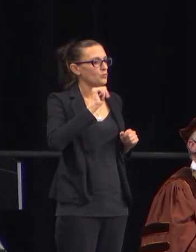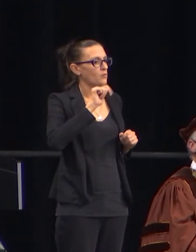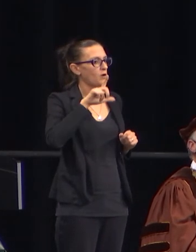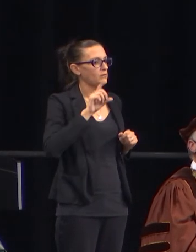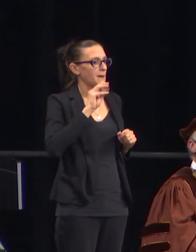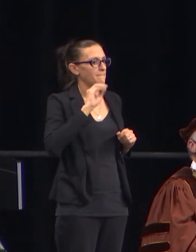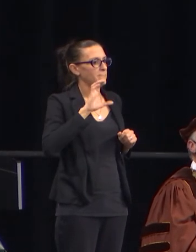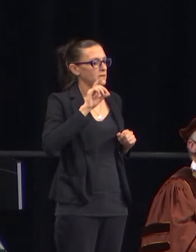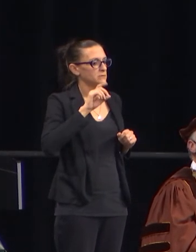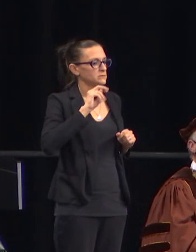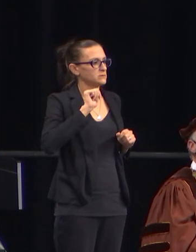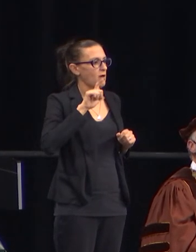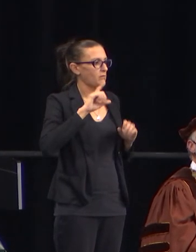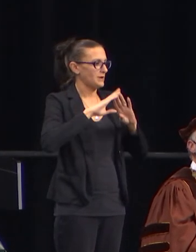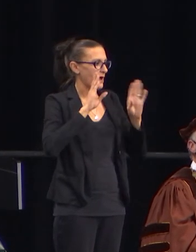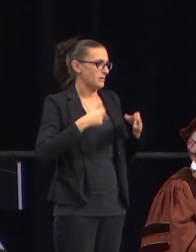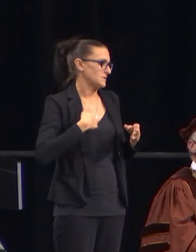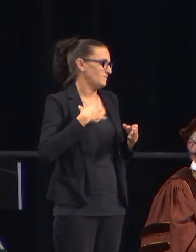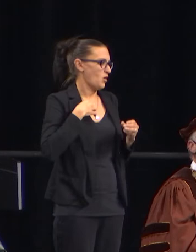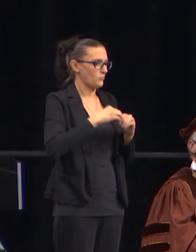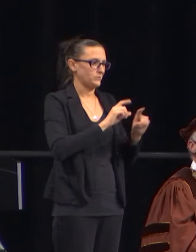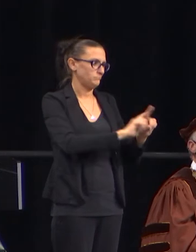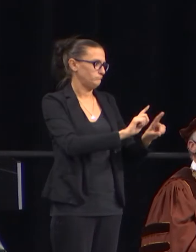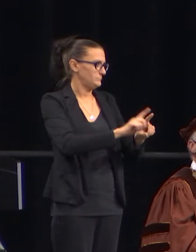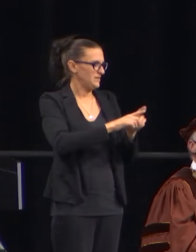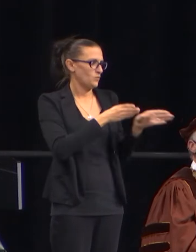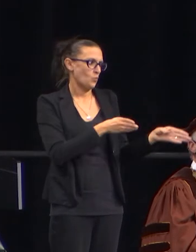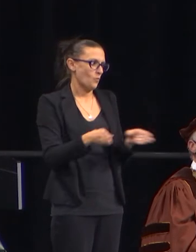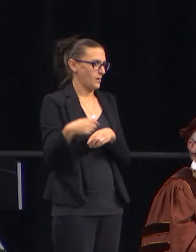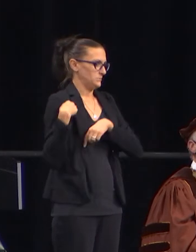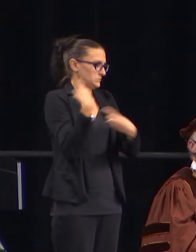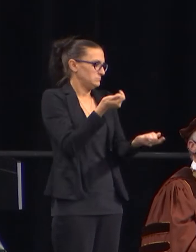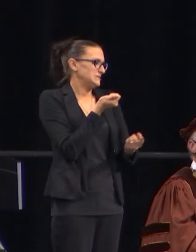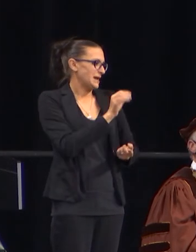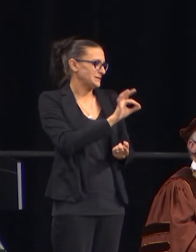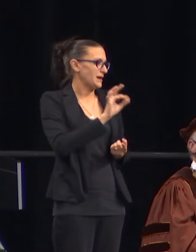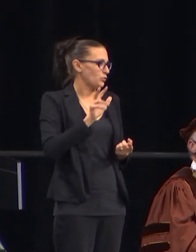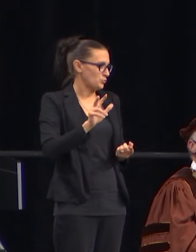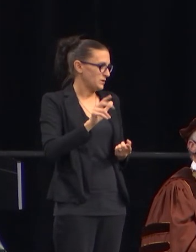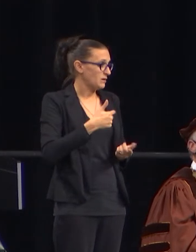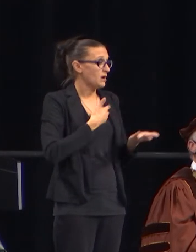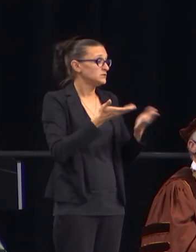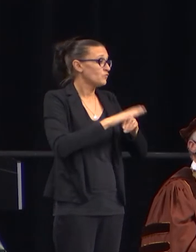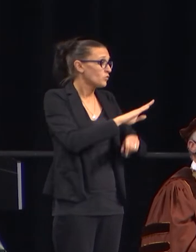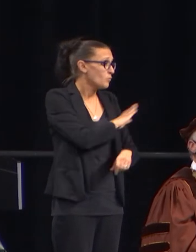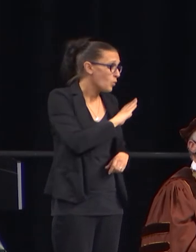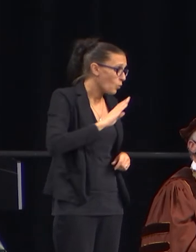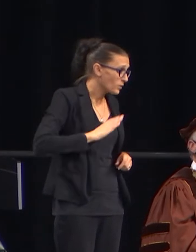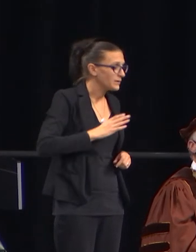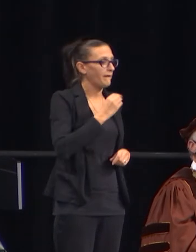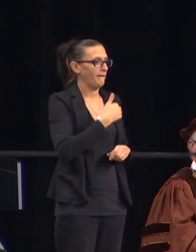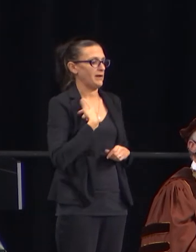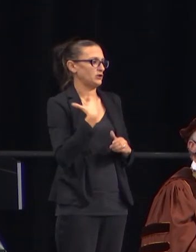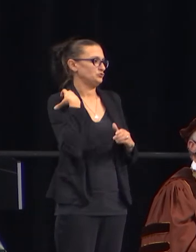I've volunteered in some form or another since 1993. I served on the board and I chaired that board.